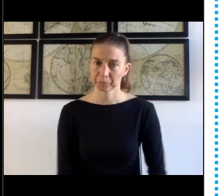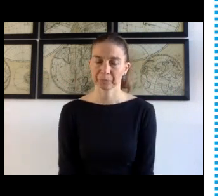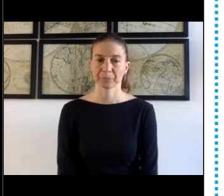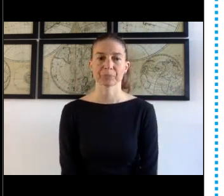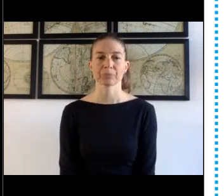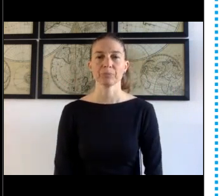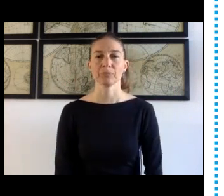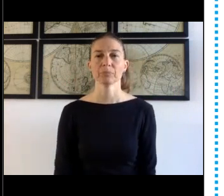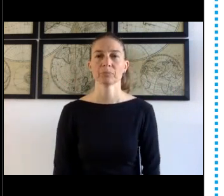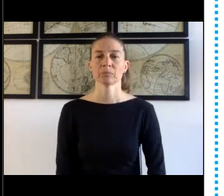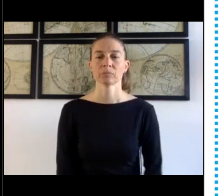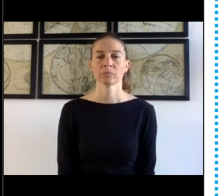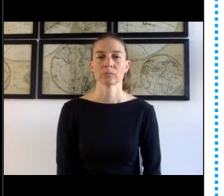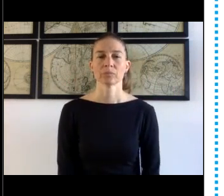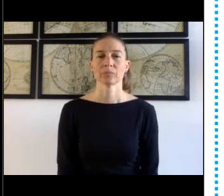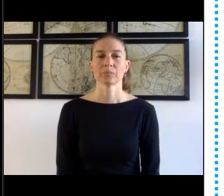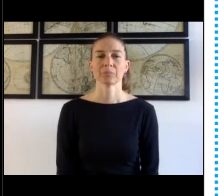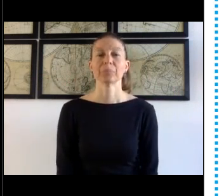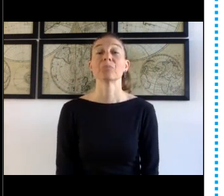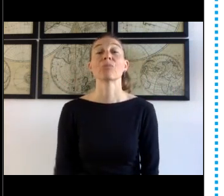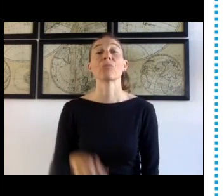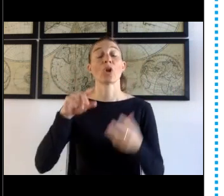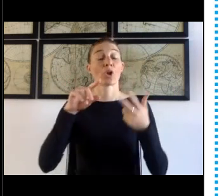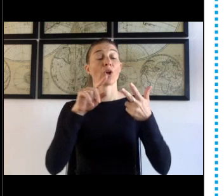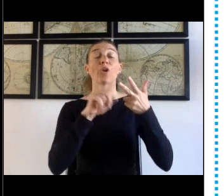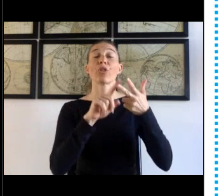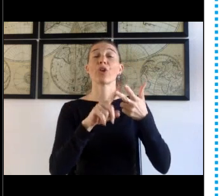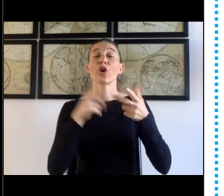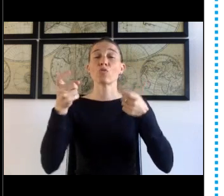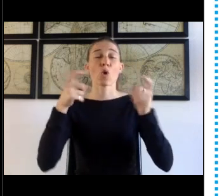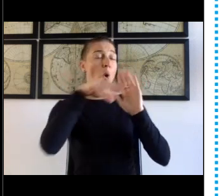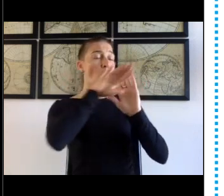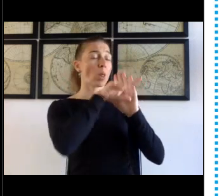So the next regulation, the third one I talked about air is a specific one.